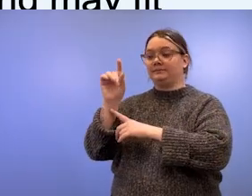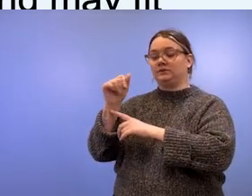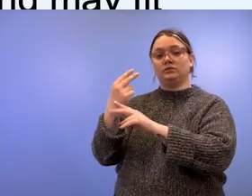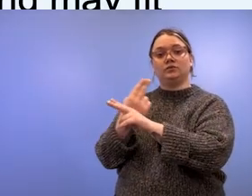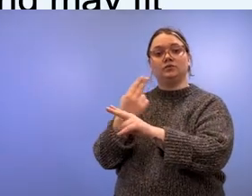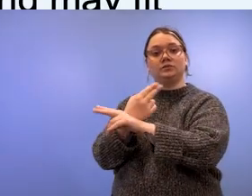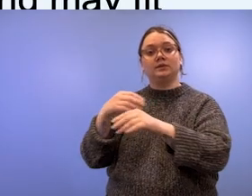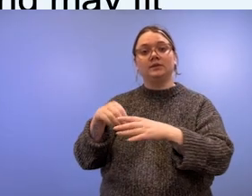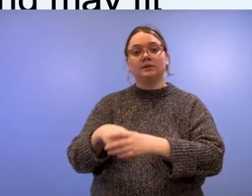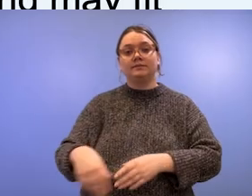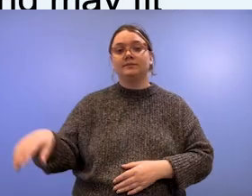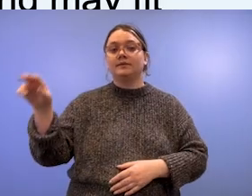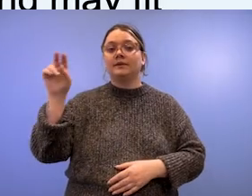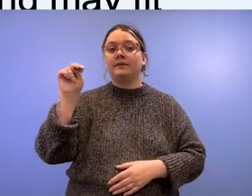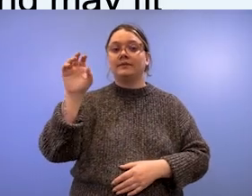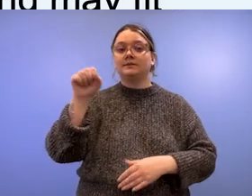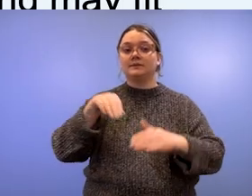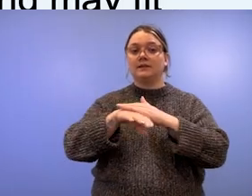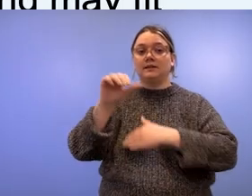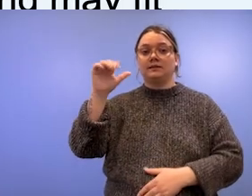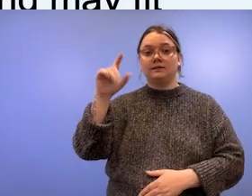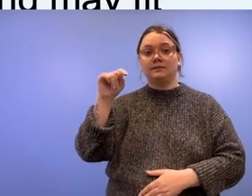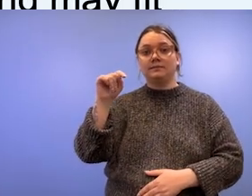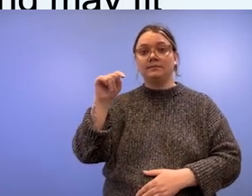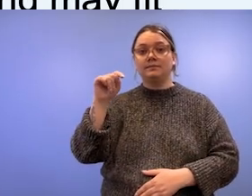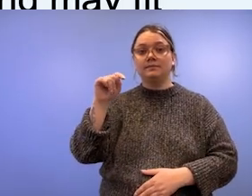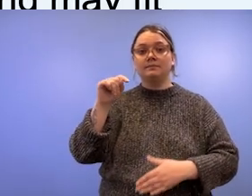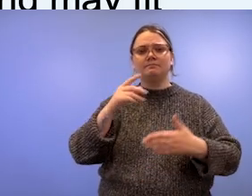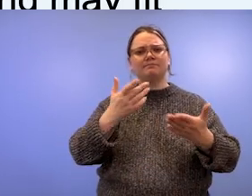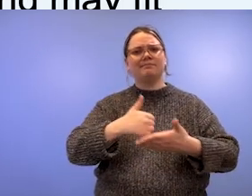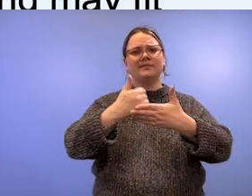definition of disability used in the Nova Scotia Accessibility Act. And they may help us understand